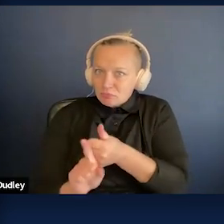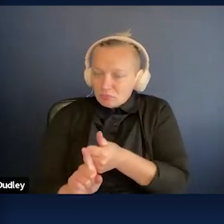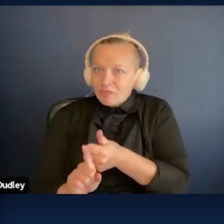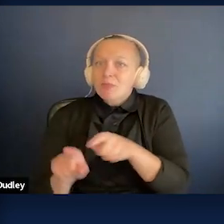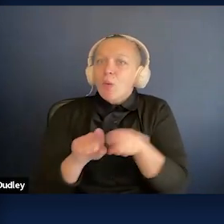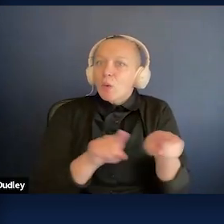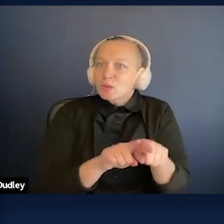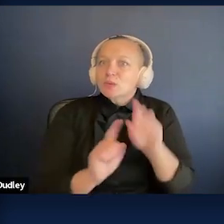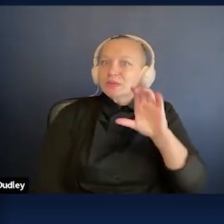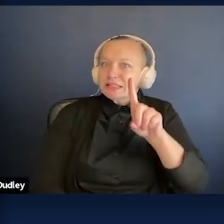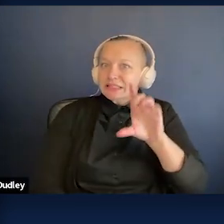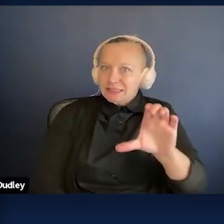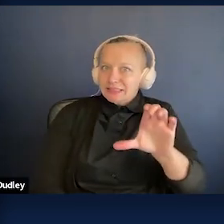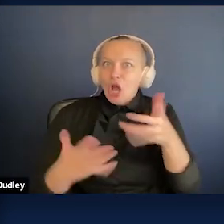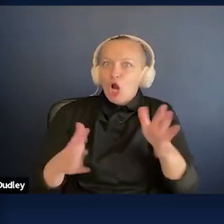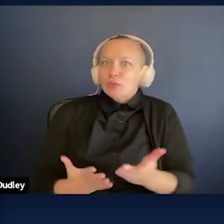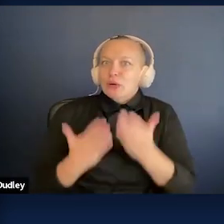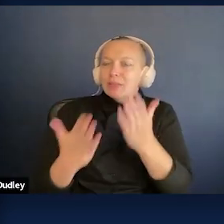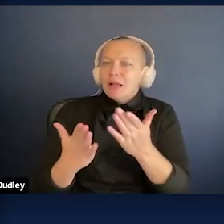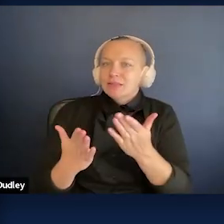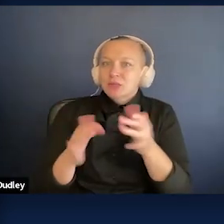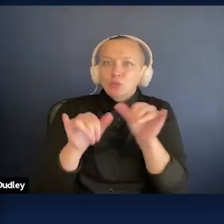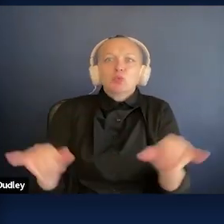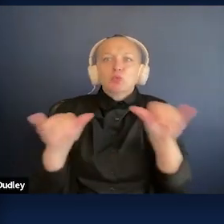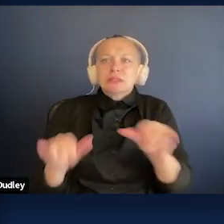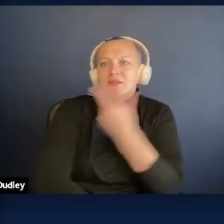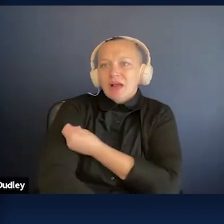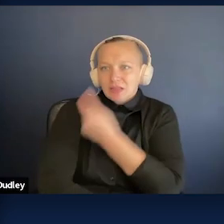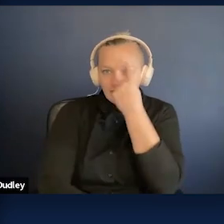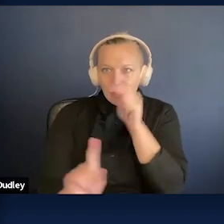prevention. So, deriving estimates compared to elderly adults without CP.